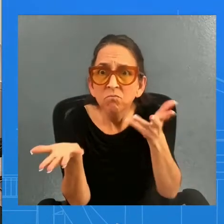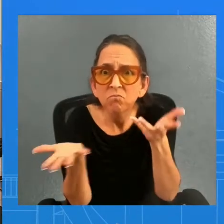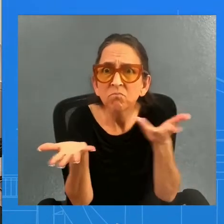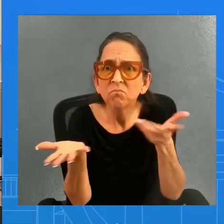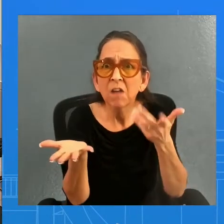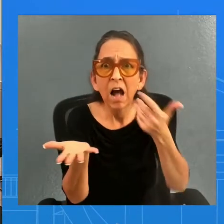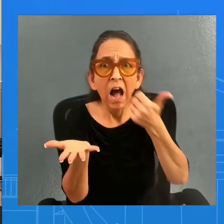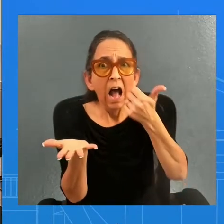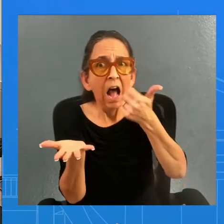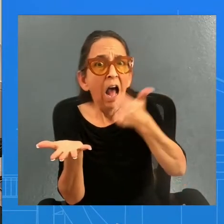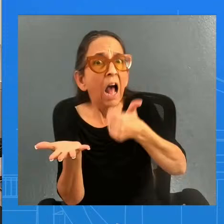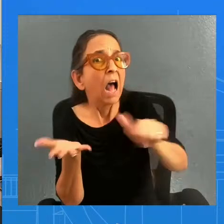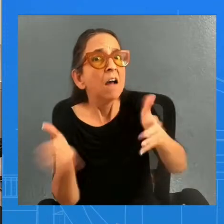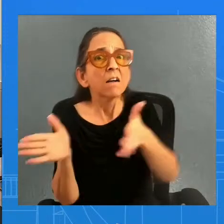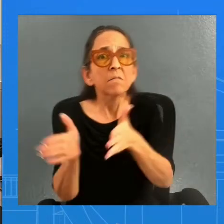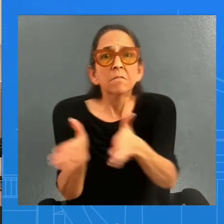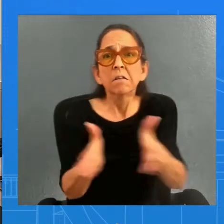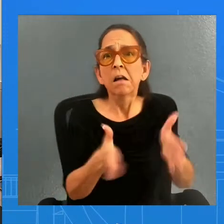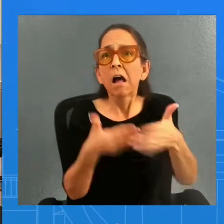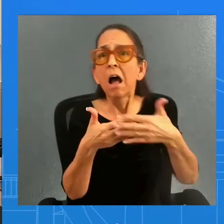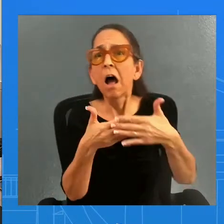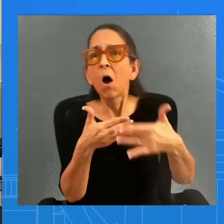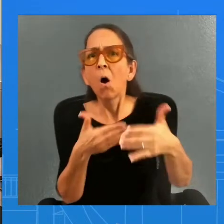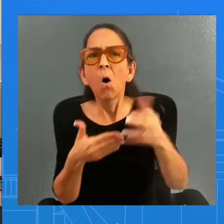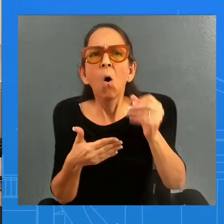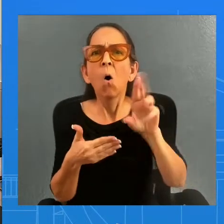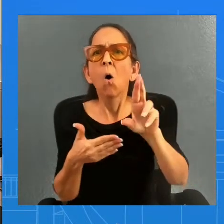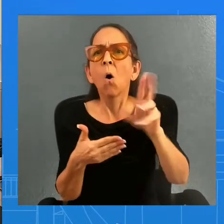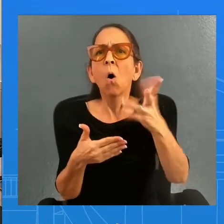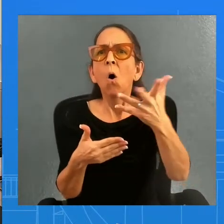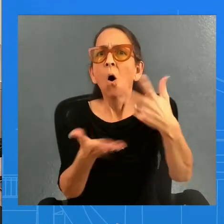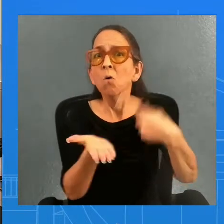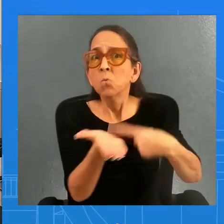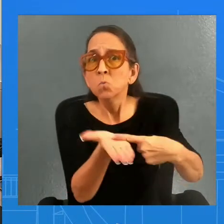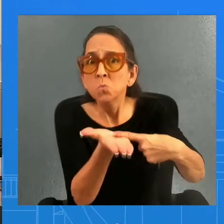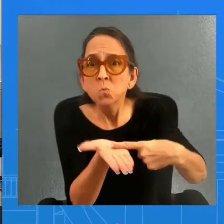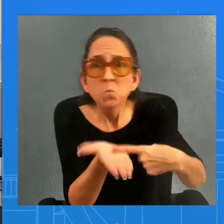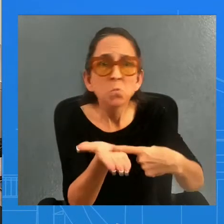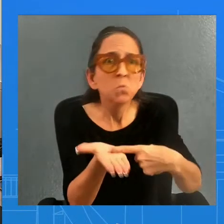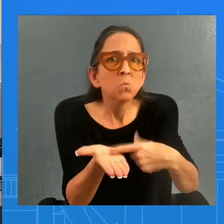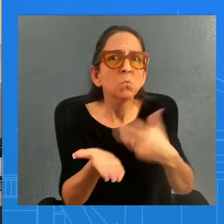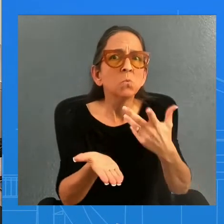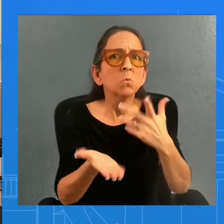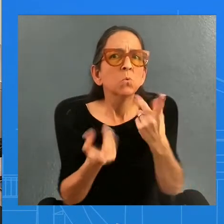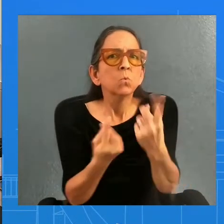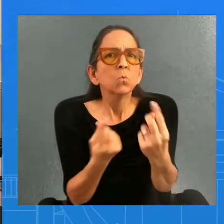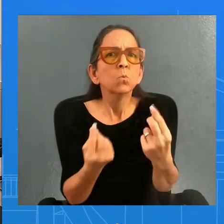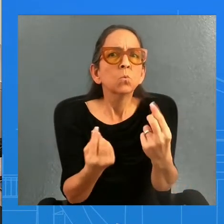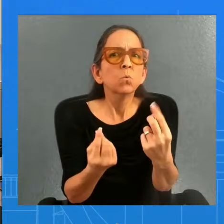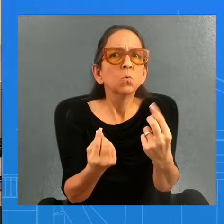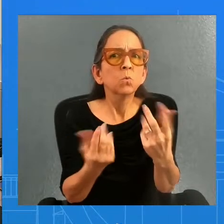maybe how to sort of maybe move forward with what's El- -- Elon Musk is doing with -- with the $1 million.